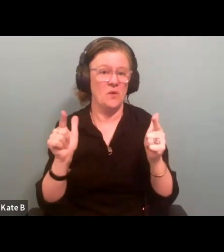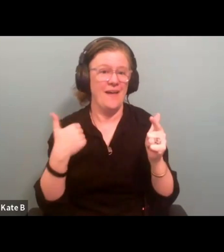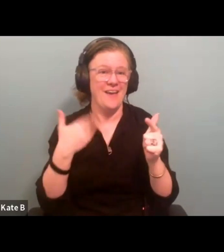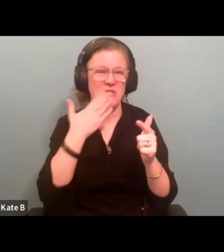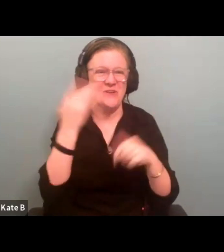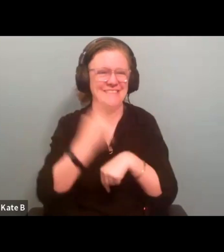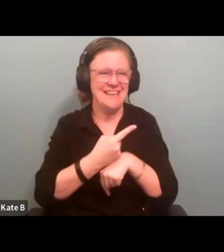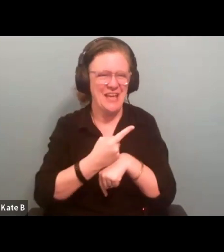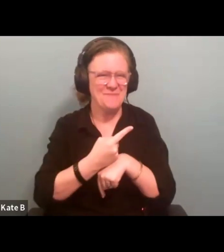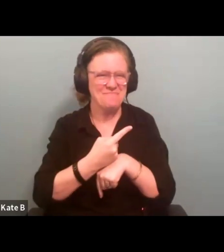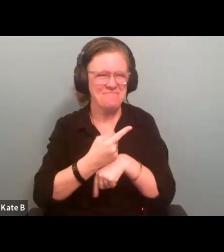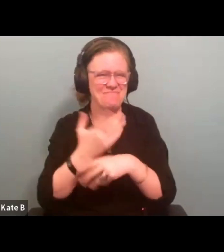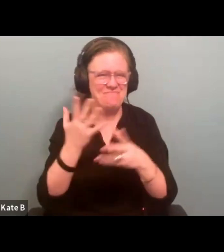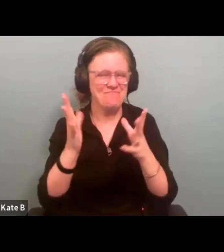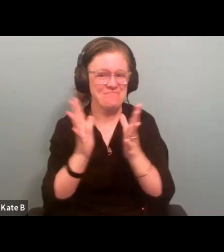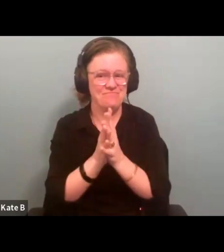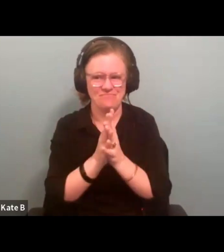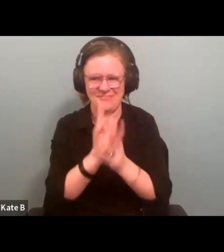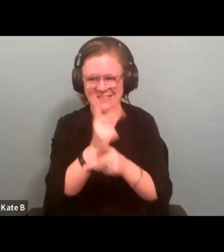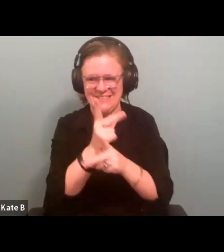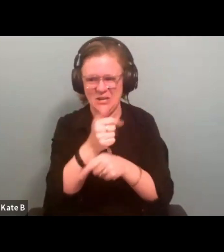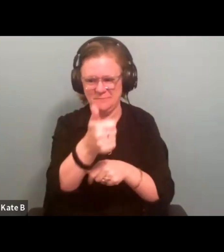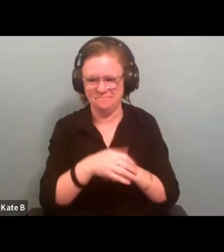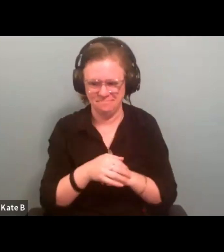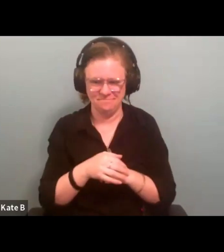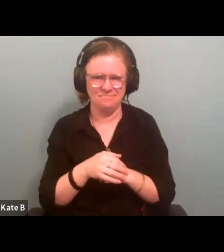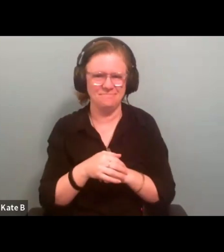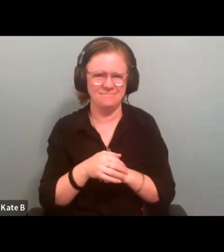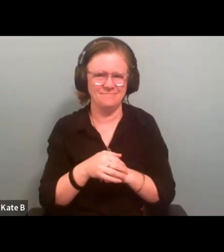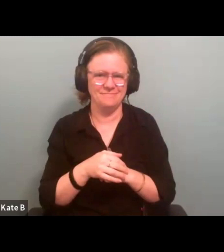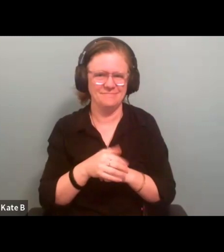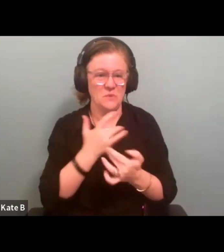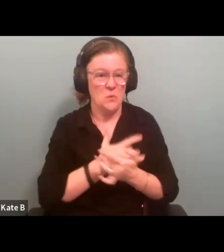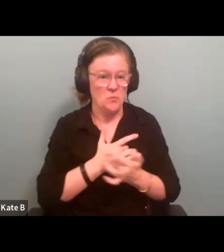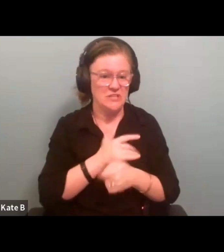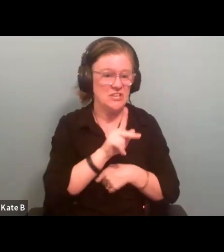your day. And we so appreciate you being here with us and so appreciate Kim and Toni for